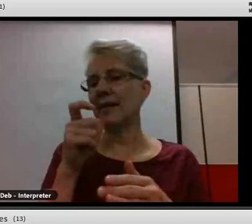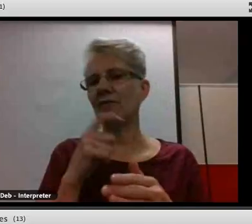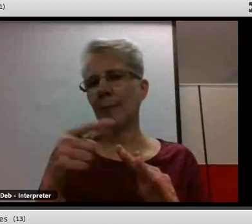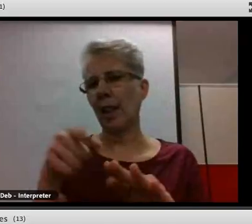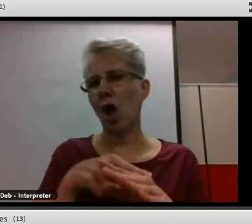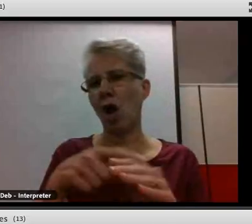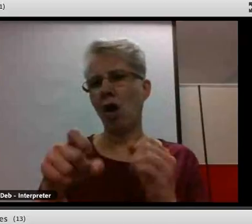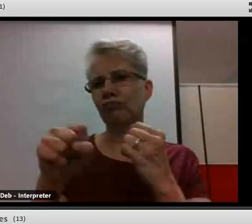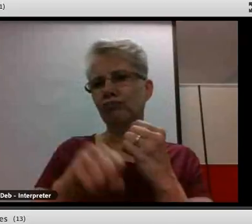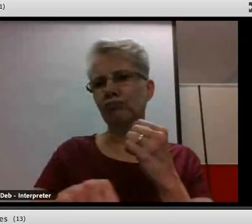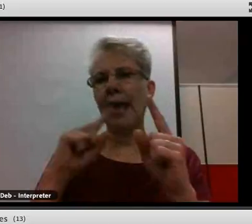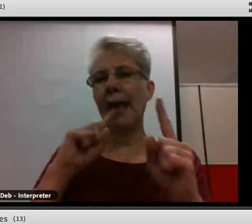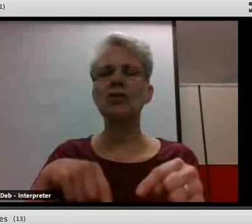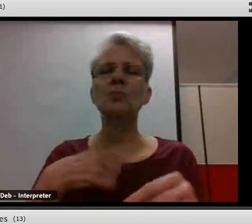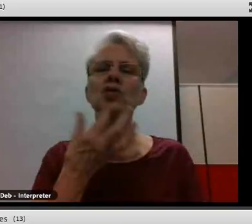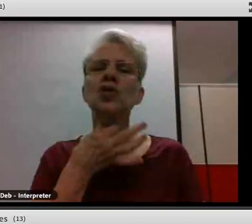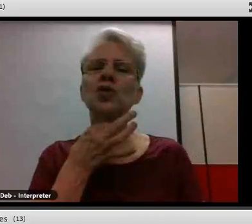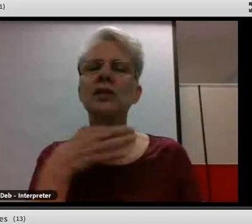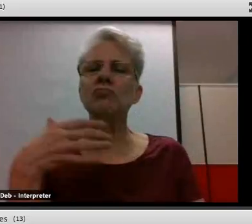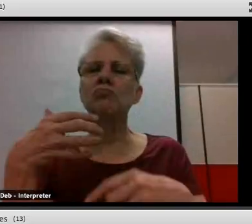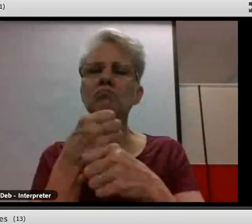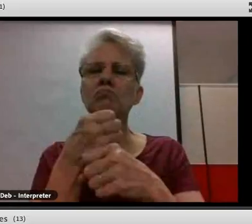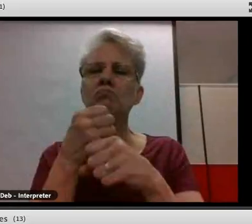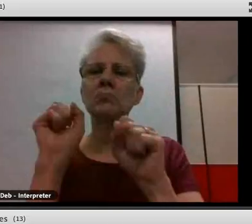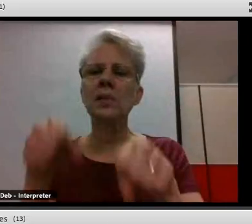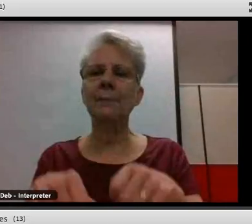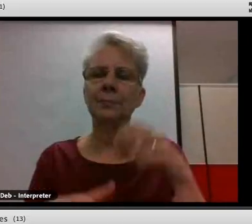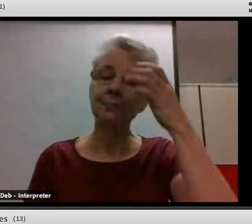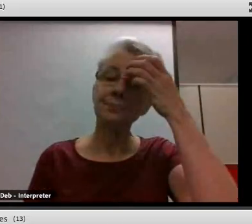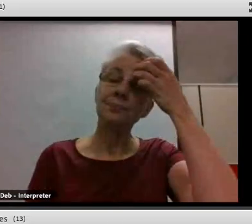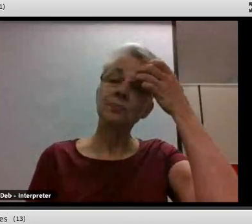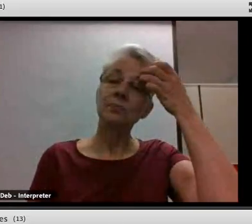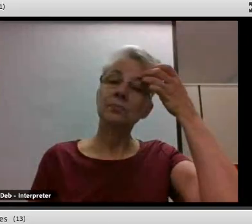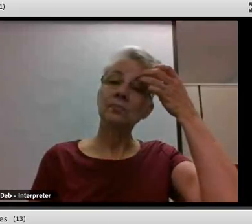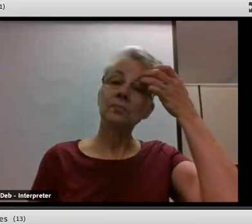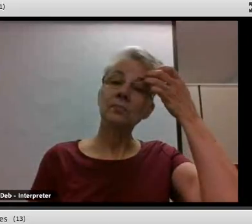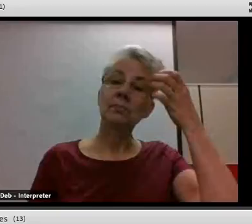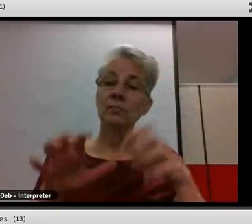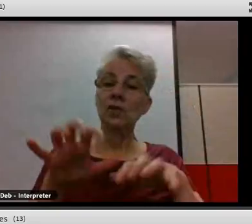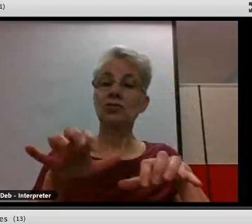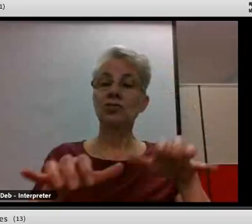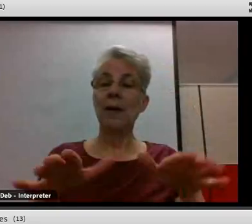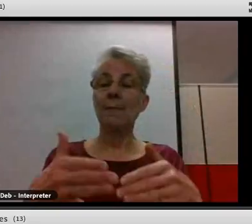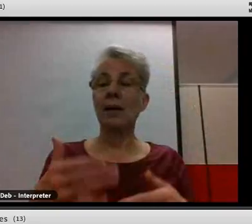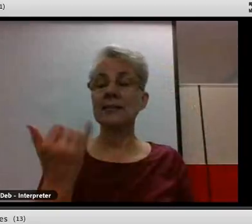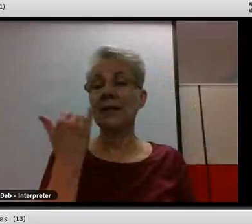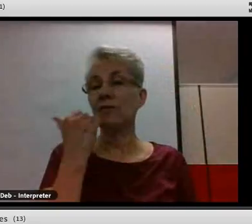A is like the very minimum requirements. You're not really meeting people with disabilities,